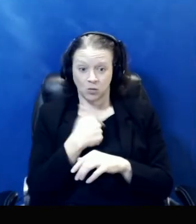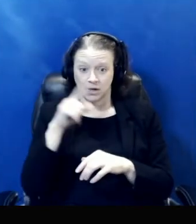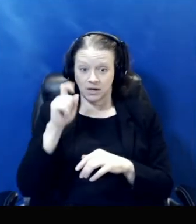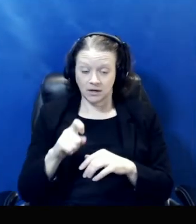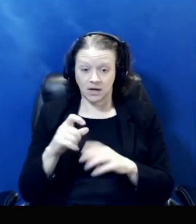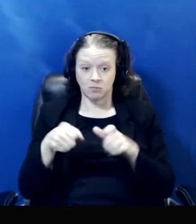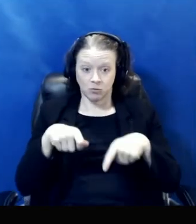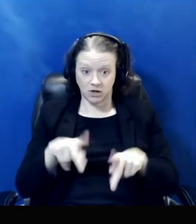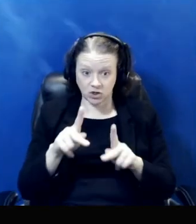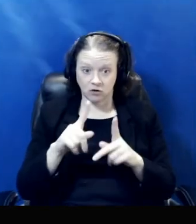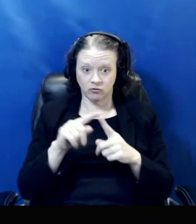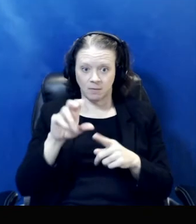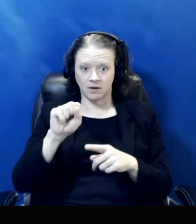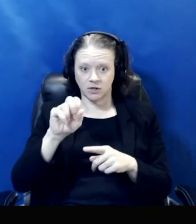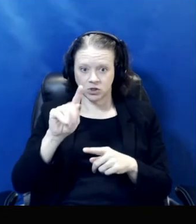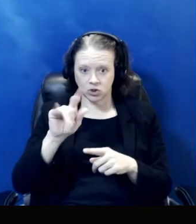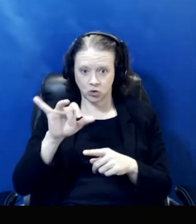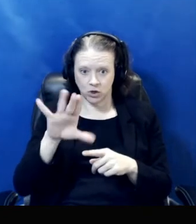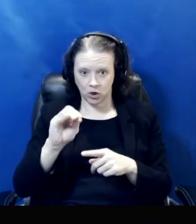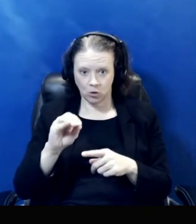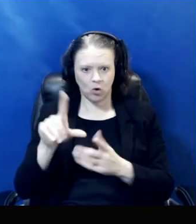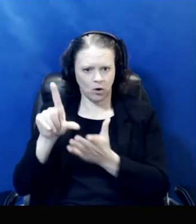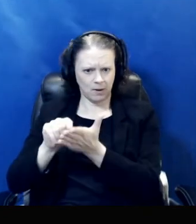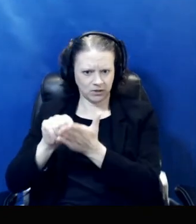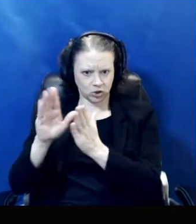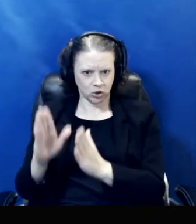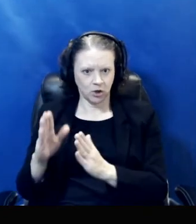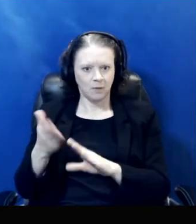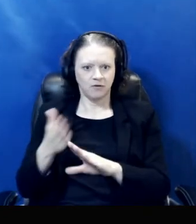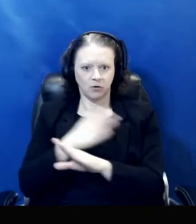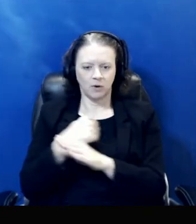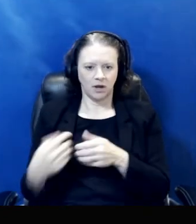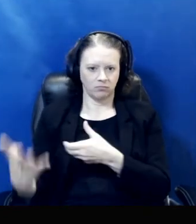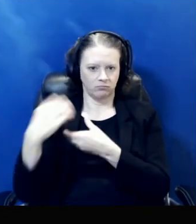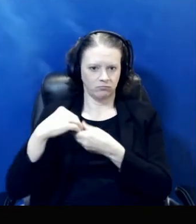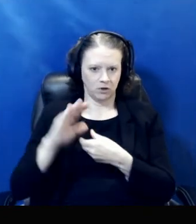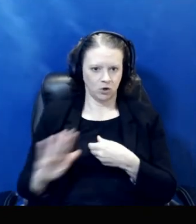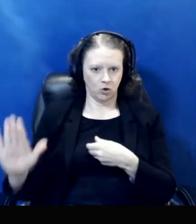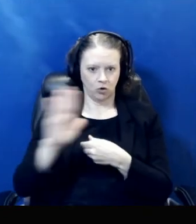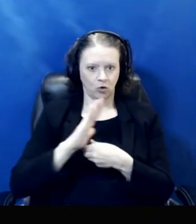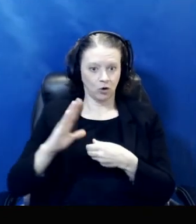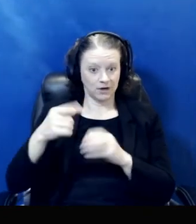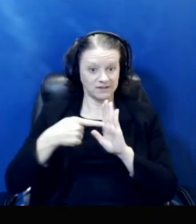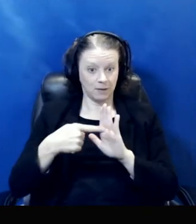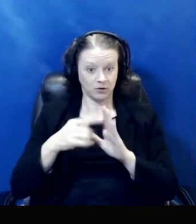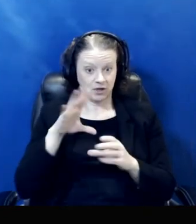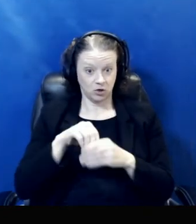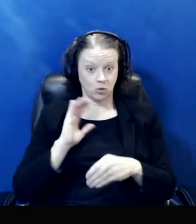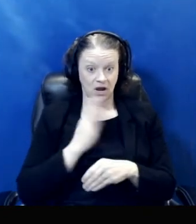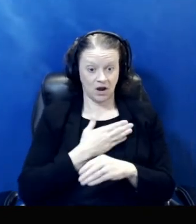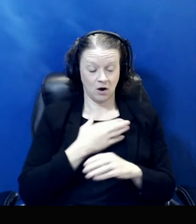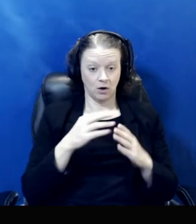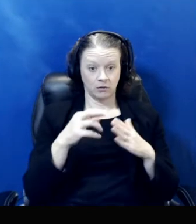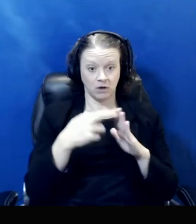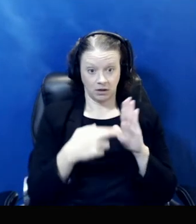able to incorporate all of these awesome examples into our guidelines, so please reach out. Let us know that we can